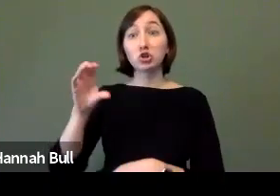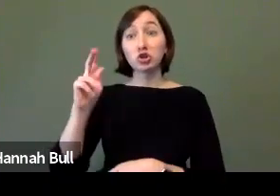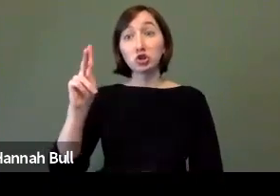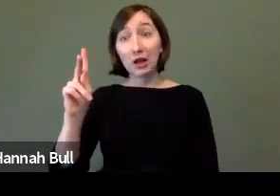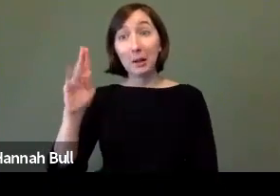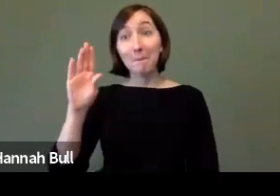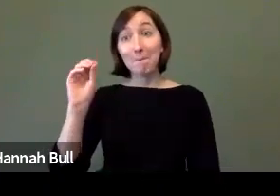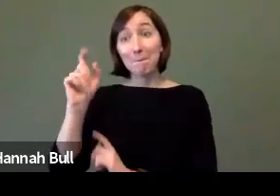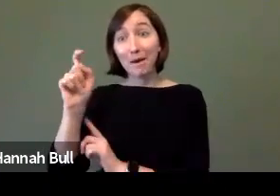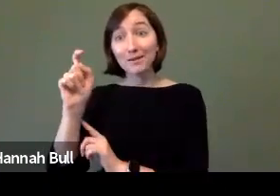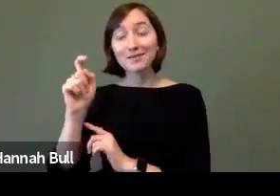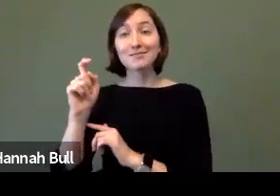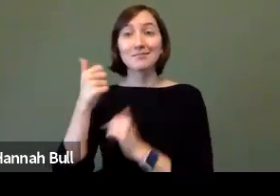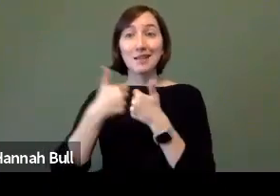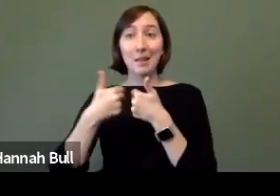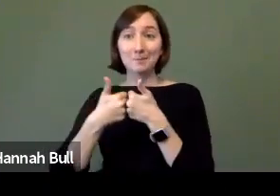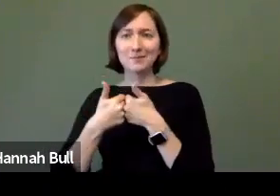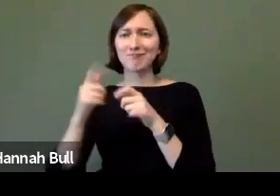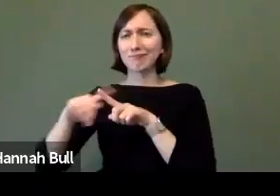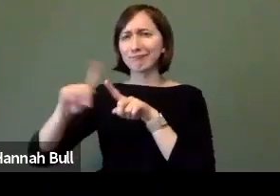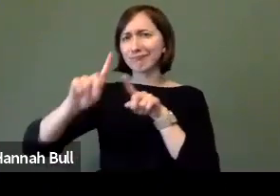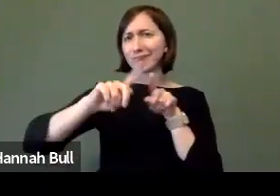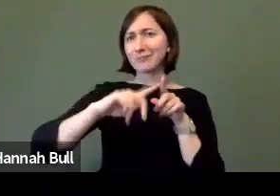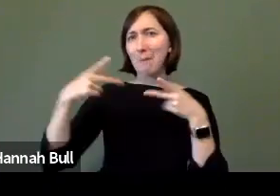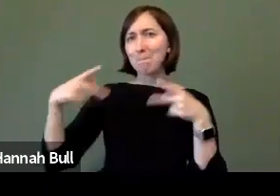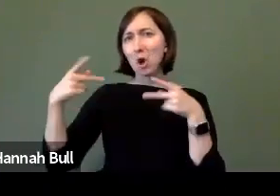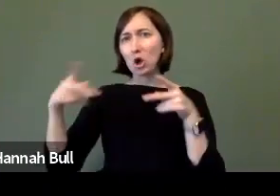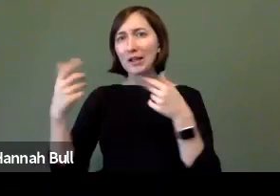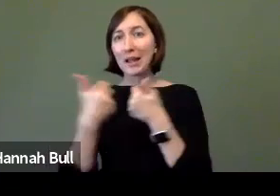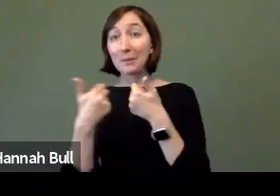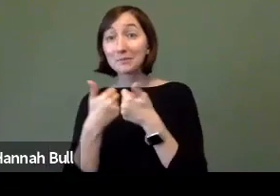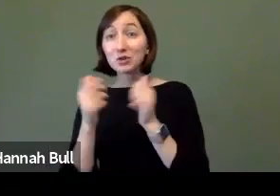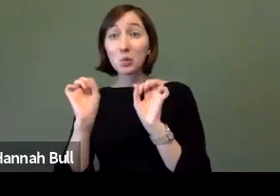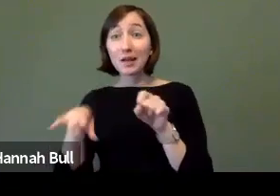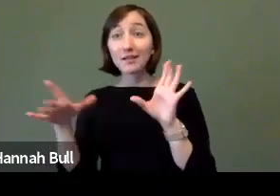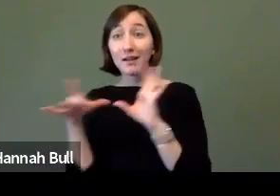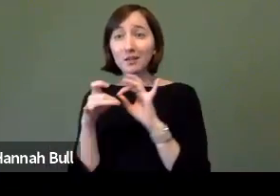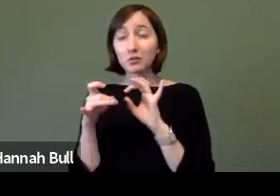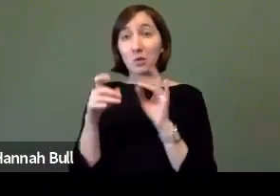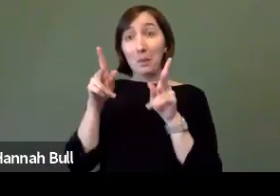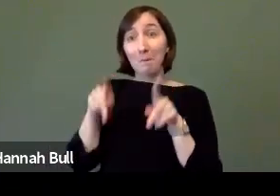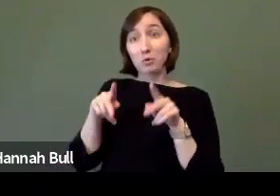You can connect with people within your household and within abroad.